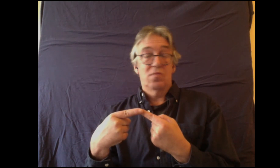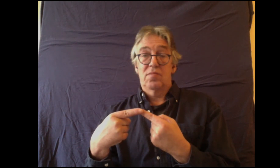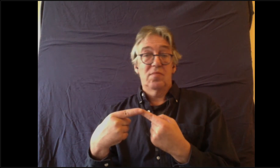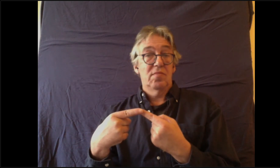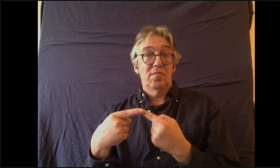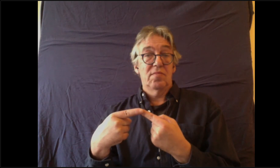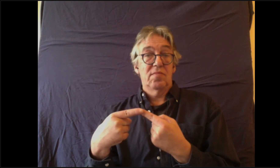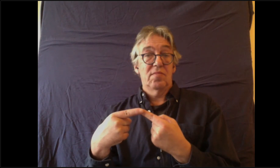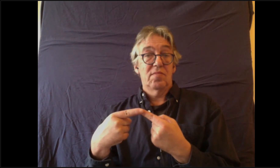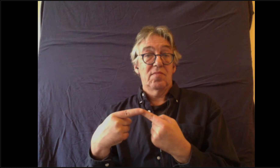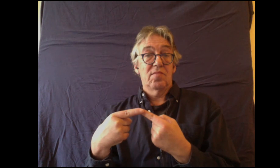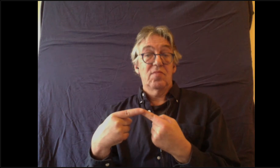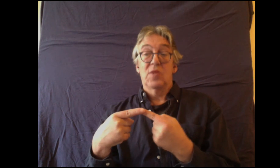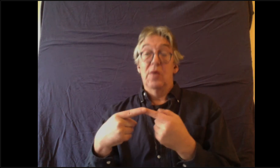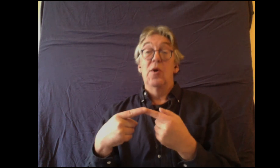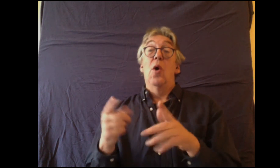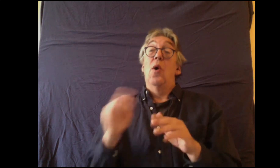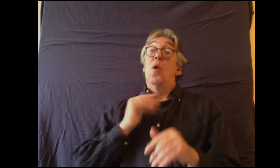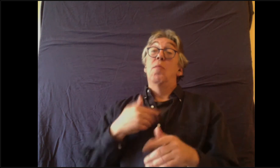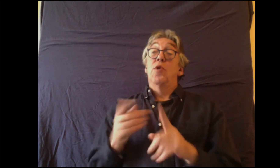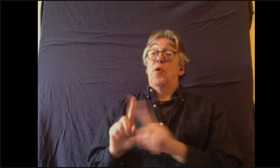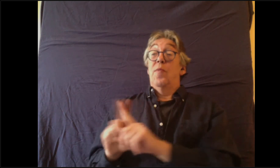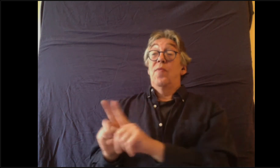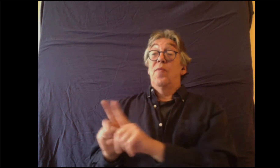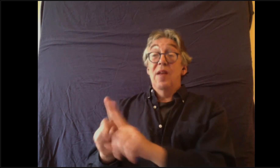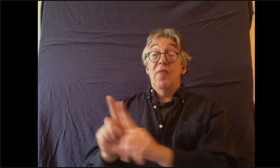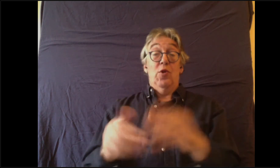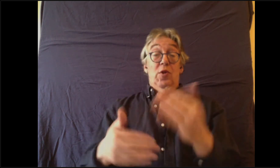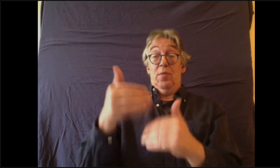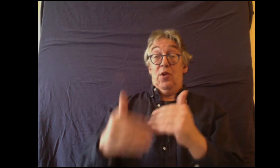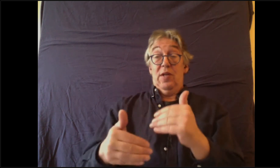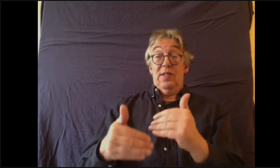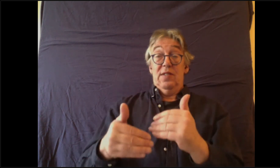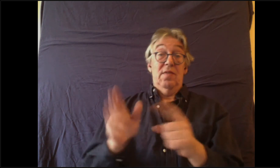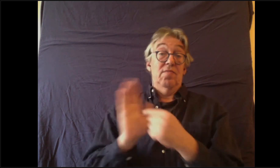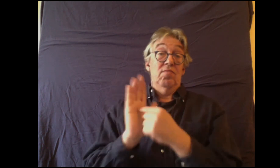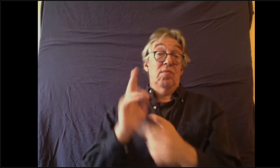who have different disabilities, like deaf, visually impaired,